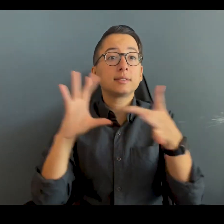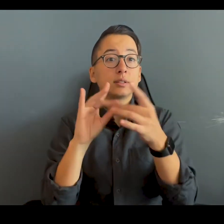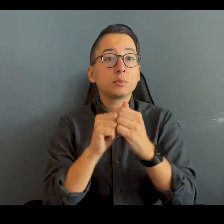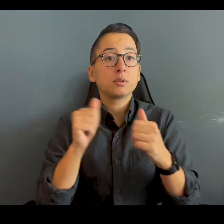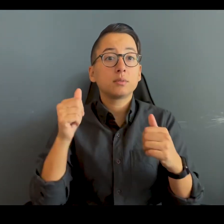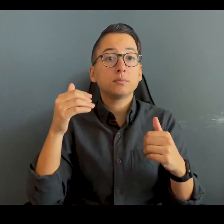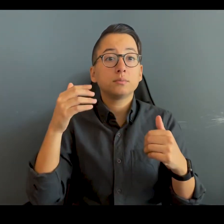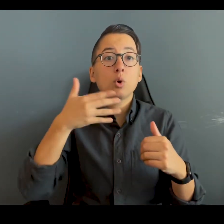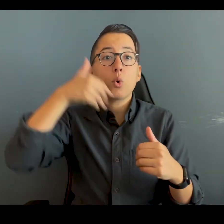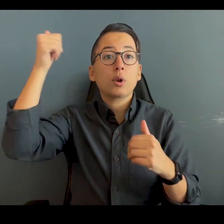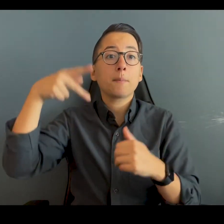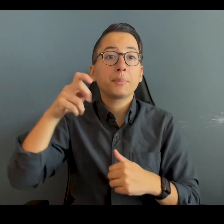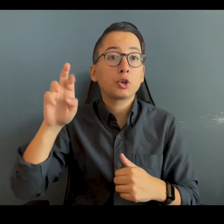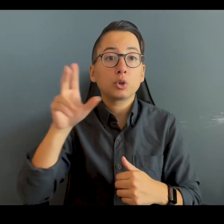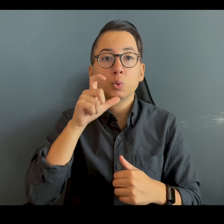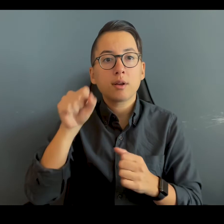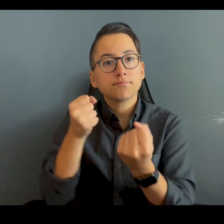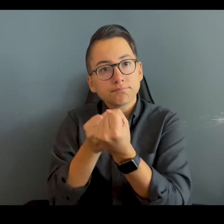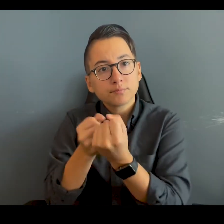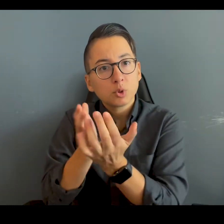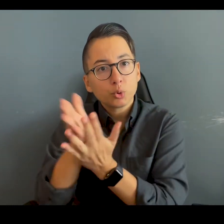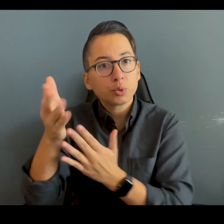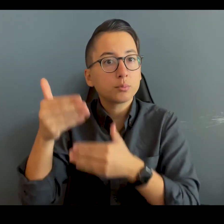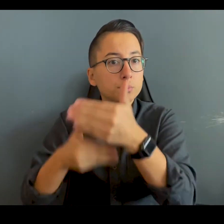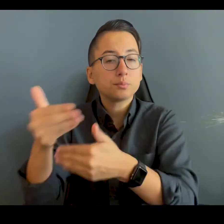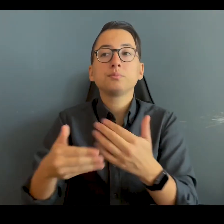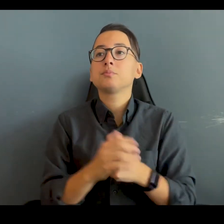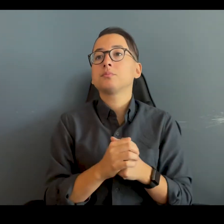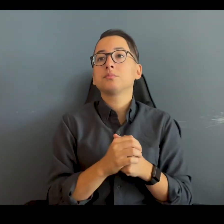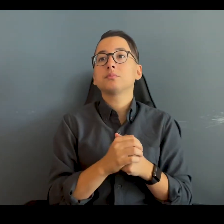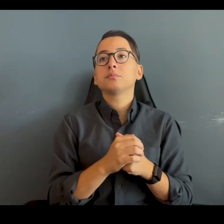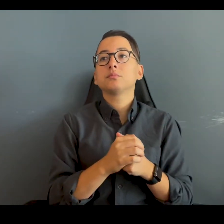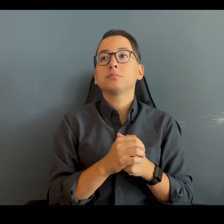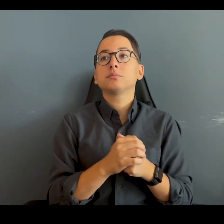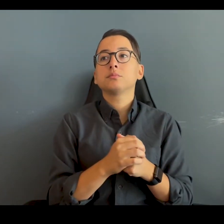Refer them to counseling or someone who would be great to connect with them.